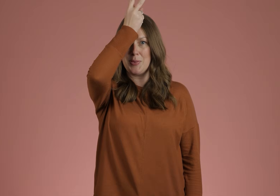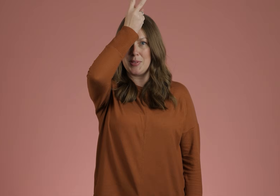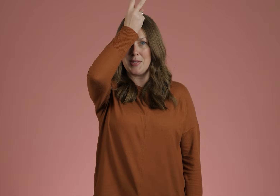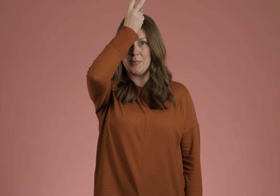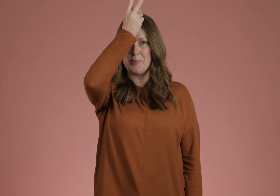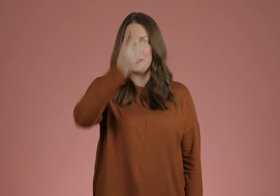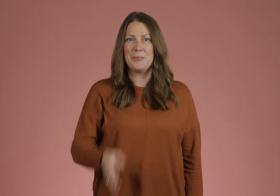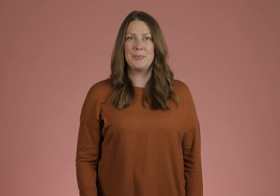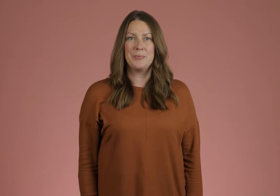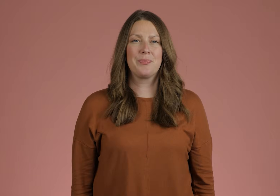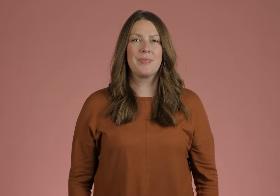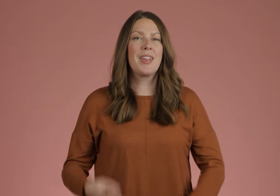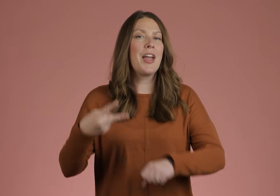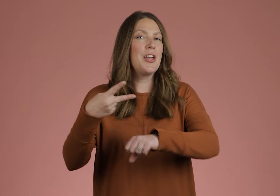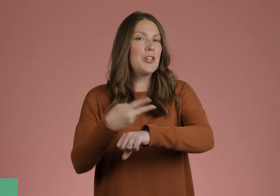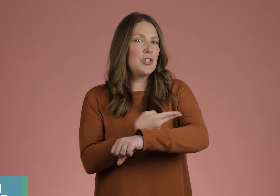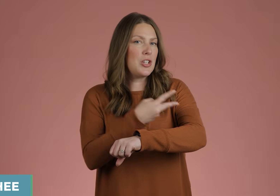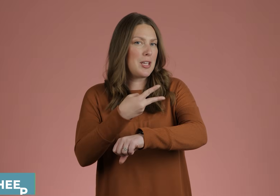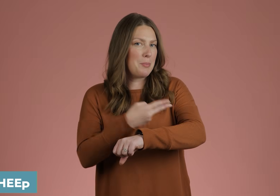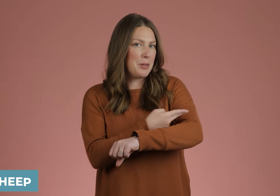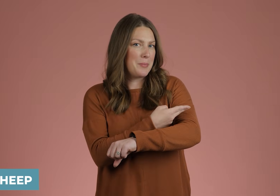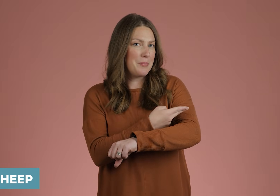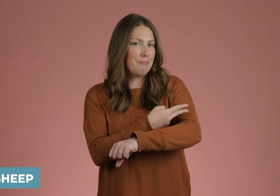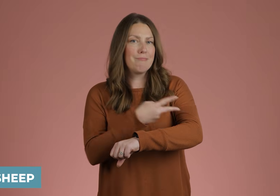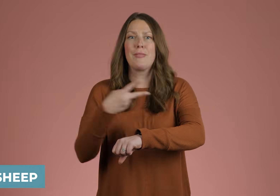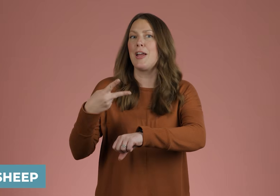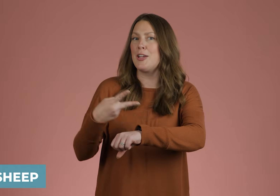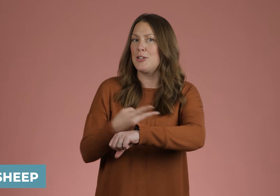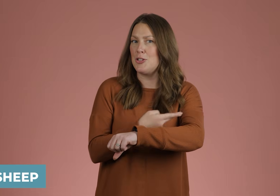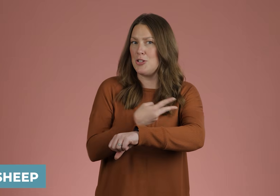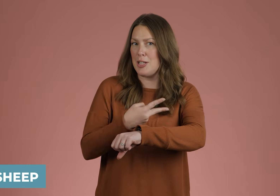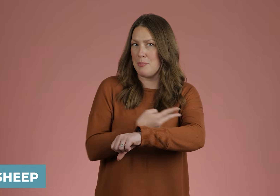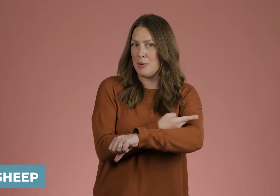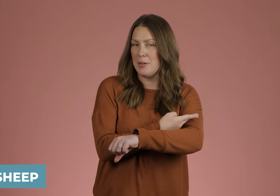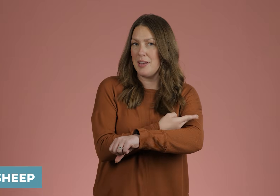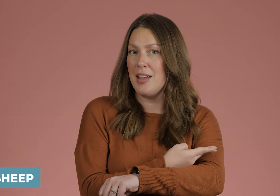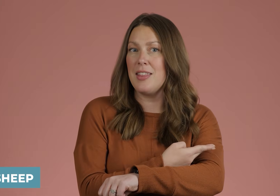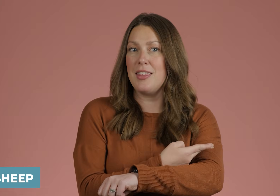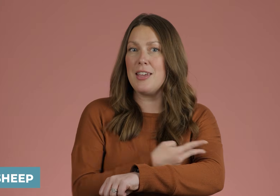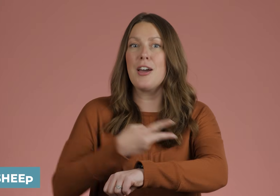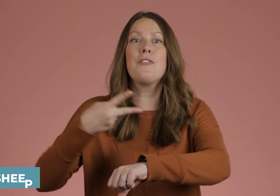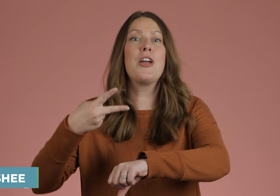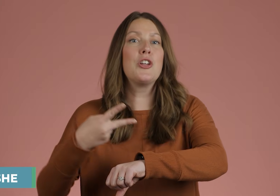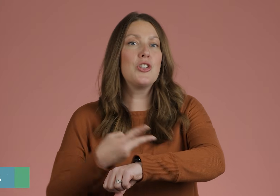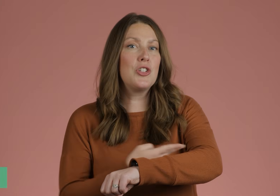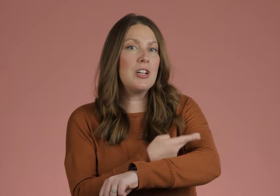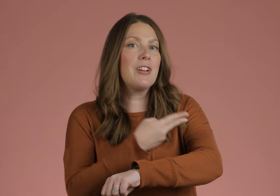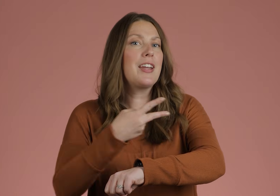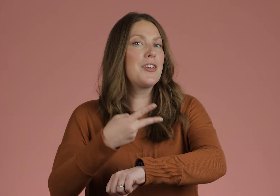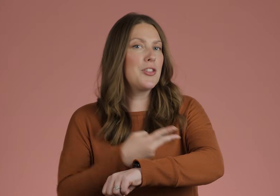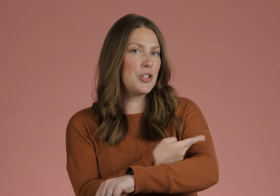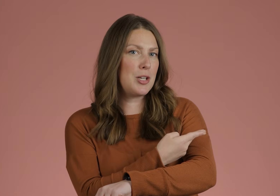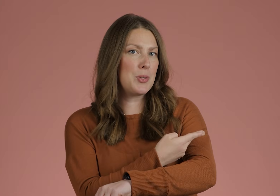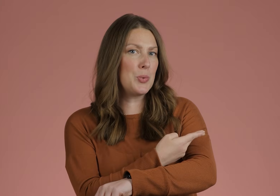Goat. Sheep.